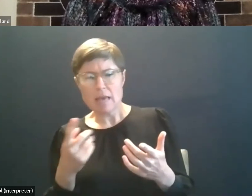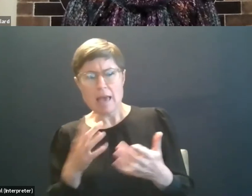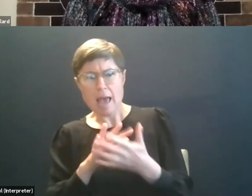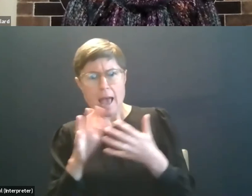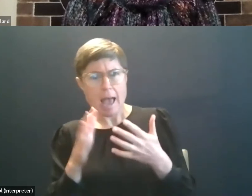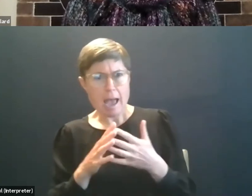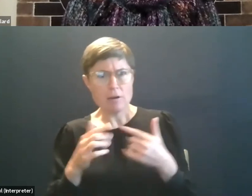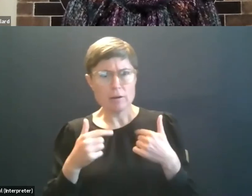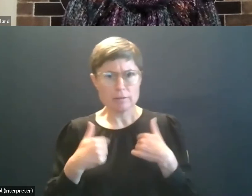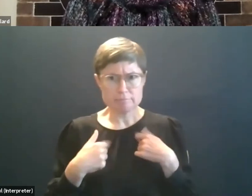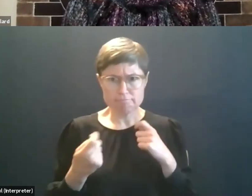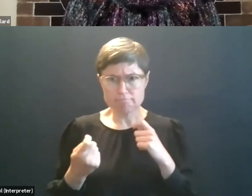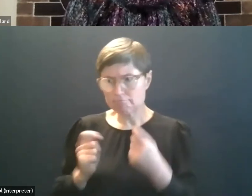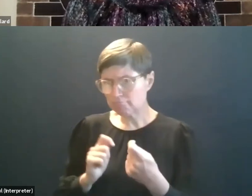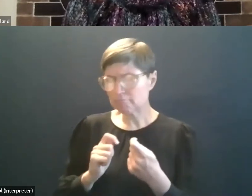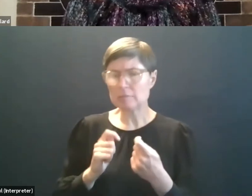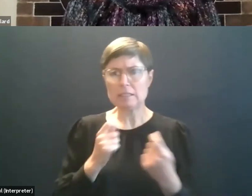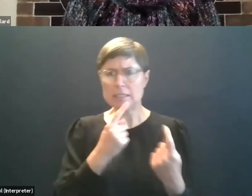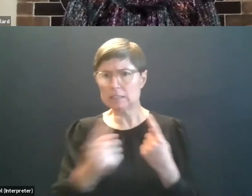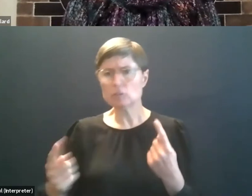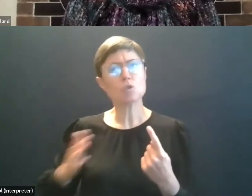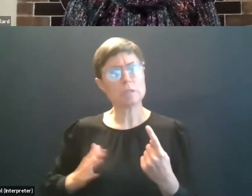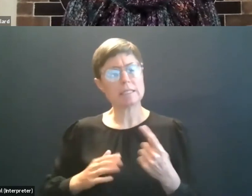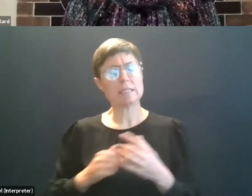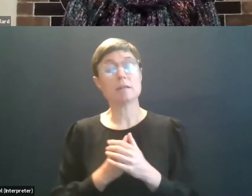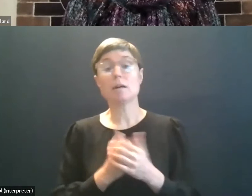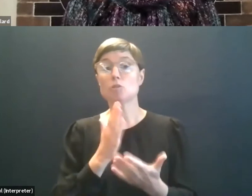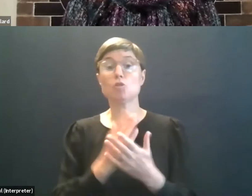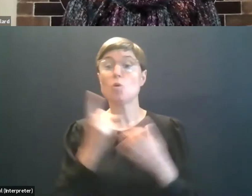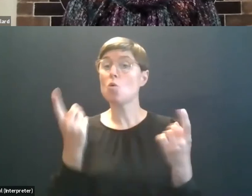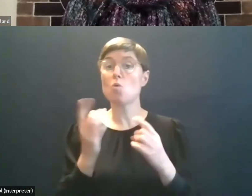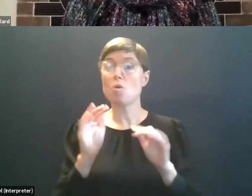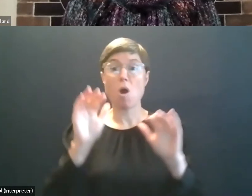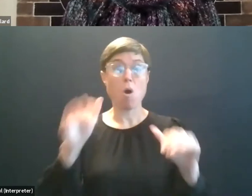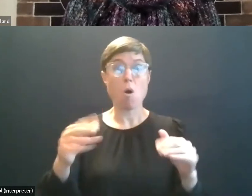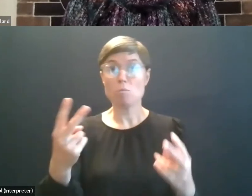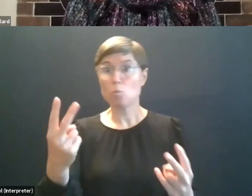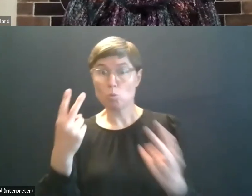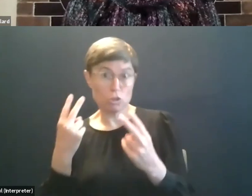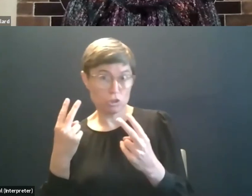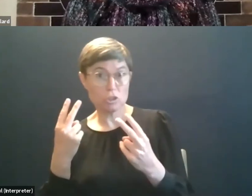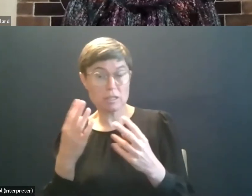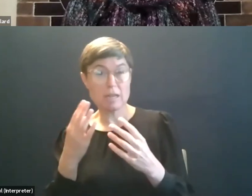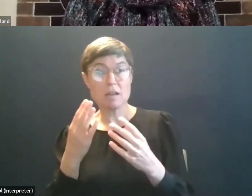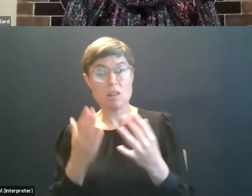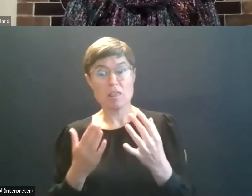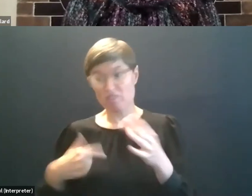that they have. I'm sure everybody watching this has had somebody reach out to them this